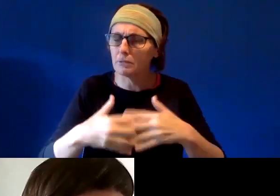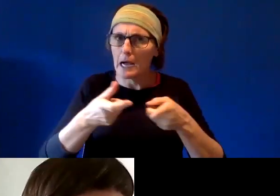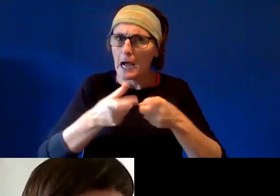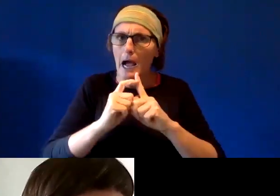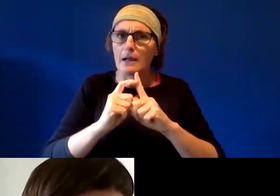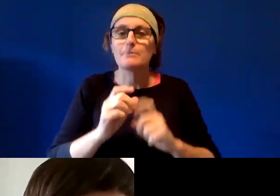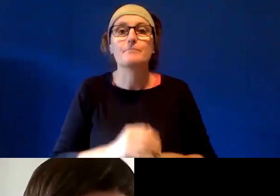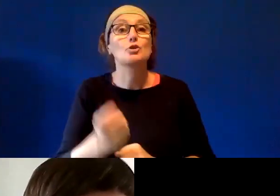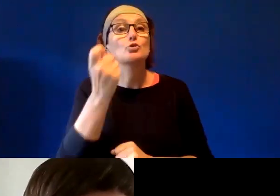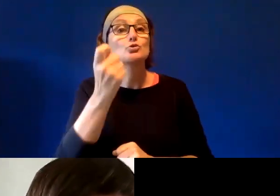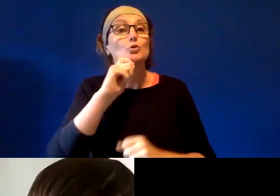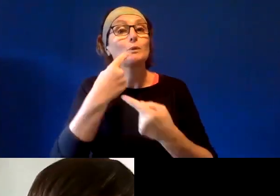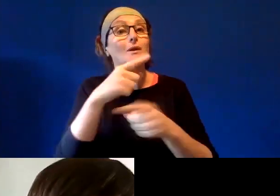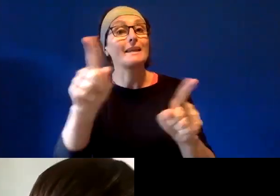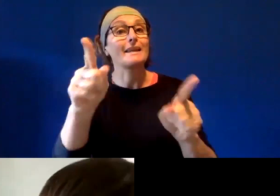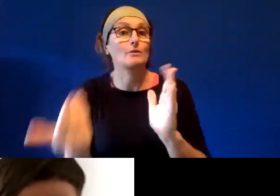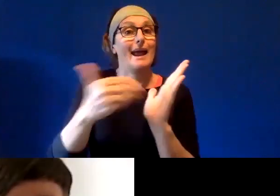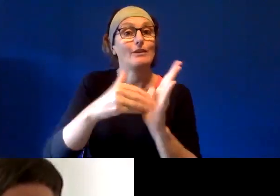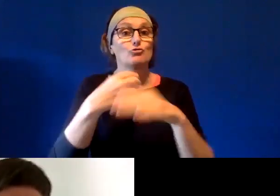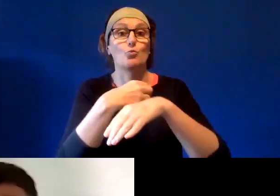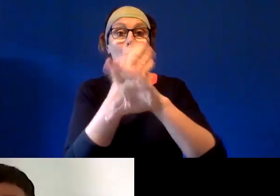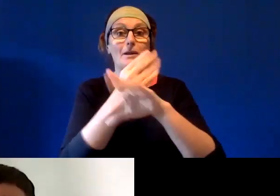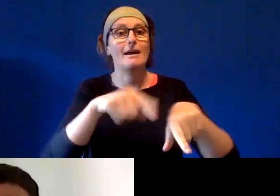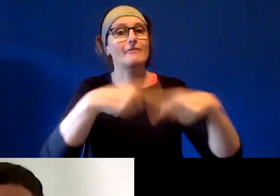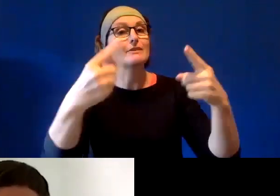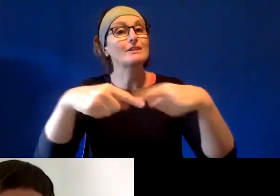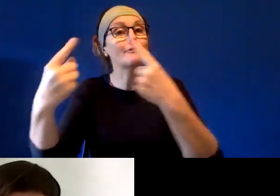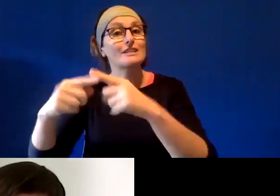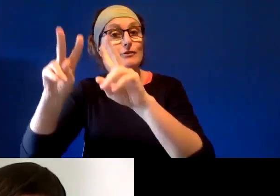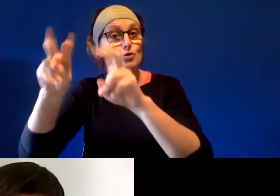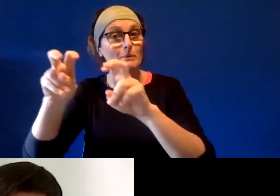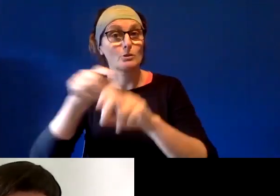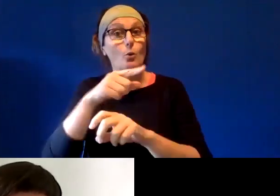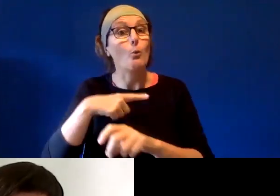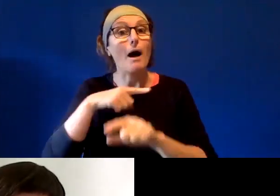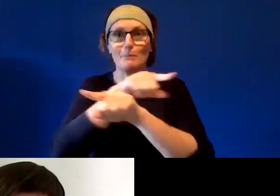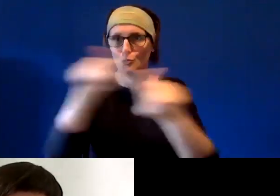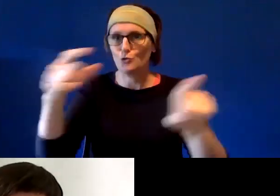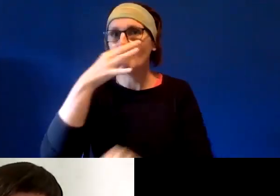announce additional remember fares on a range of -- webinars on a range of topics requested by you, and run by these.